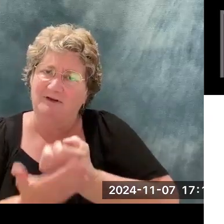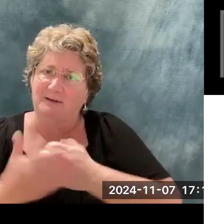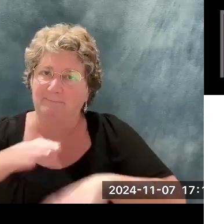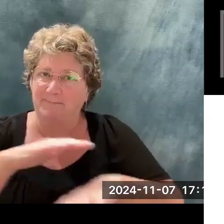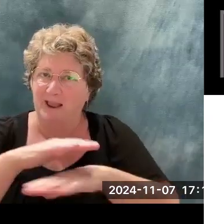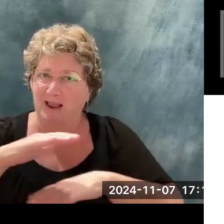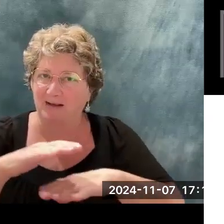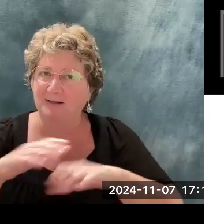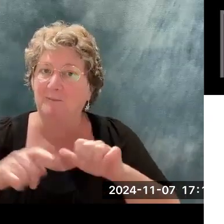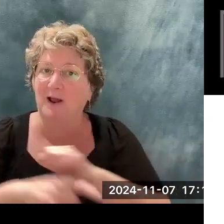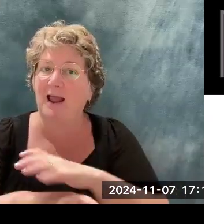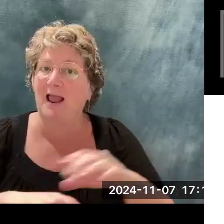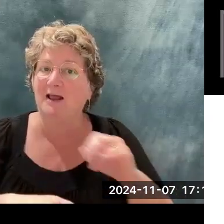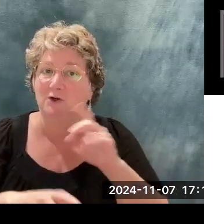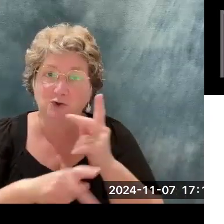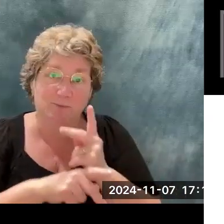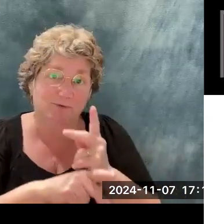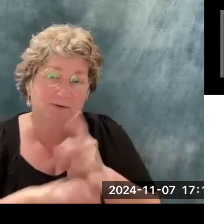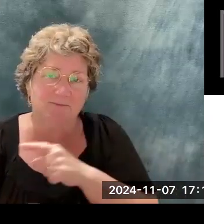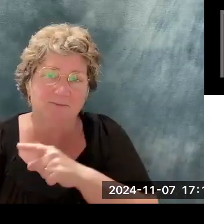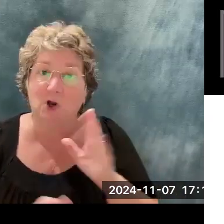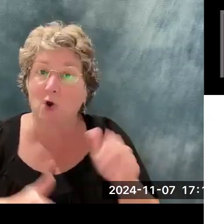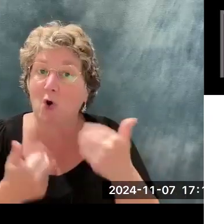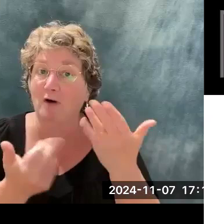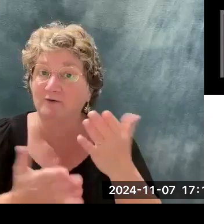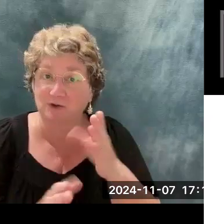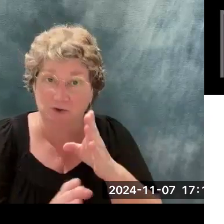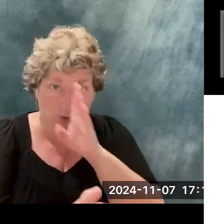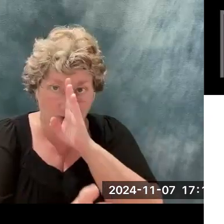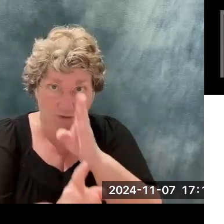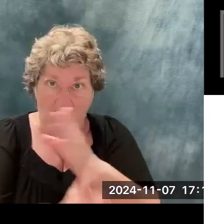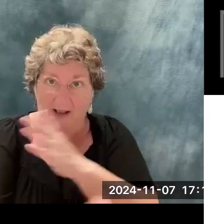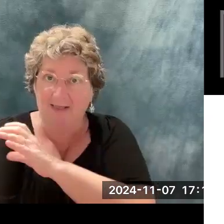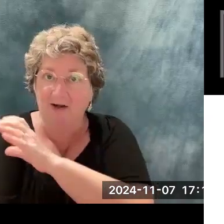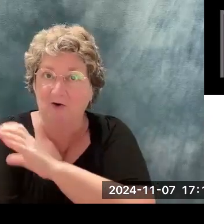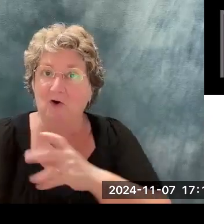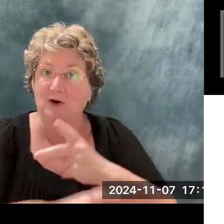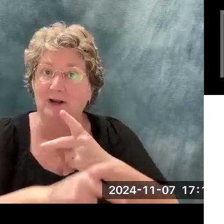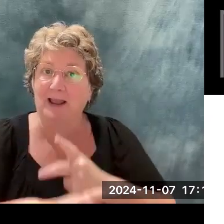She has offered direct clinical care and managed various outpatient programs at a private nonprofit